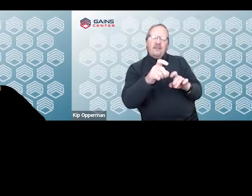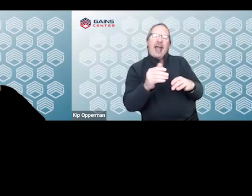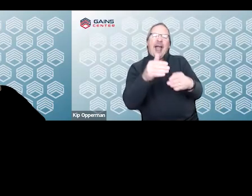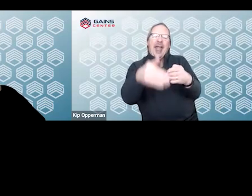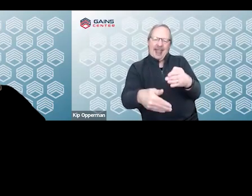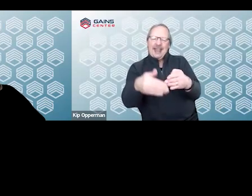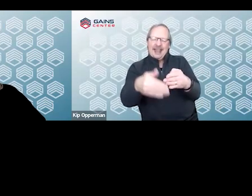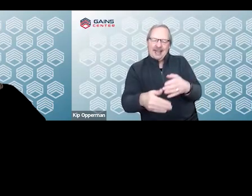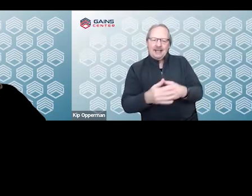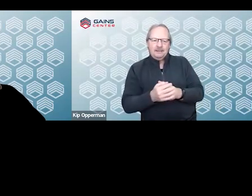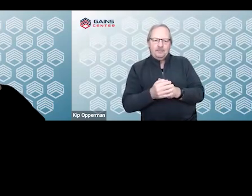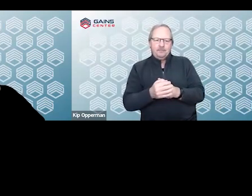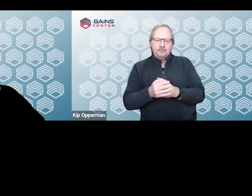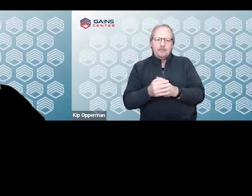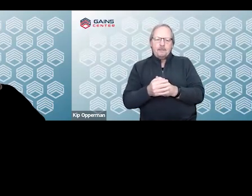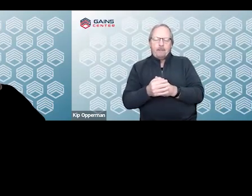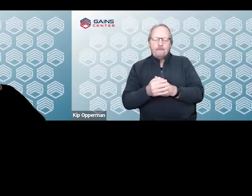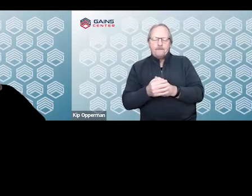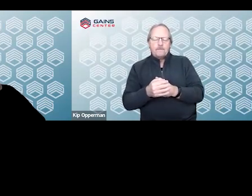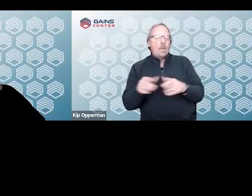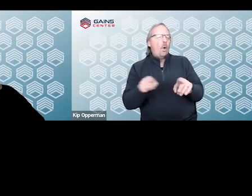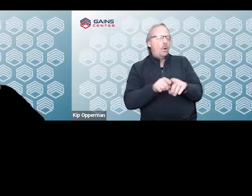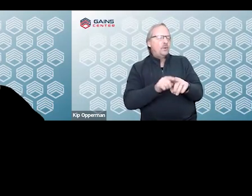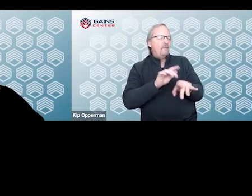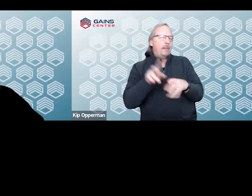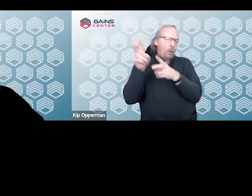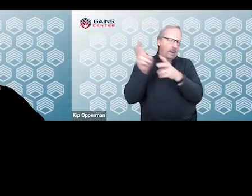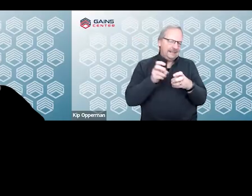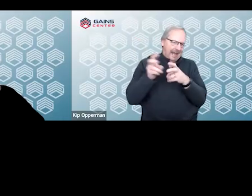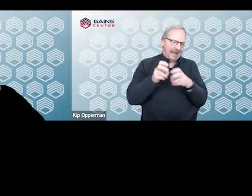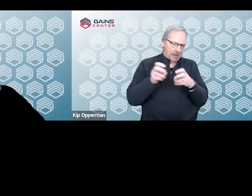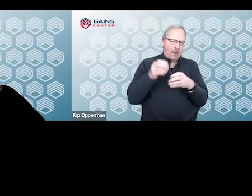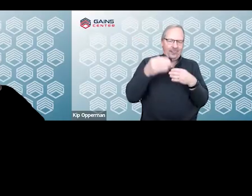A certificate of attendance will also be available for download at the end of today's webinar,